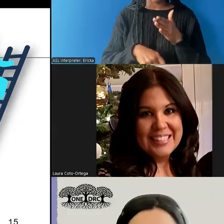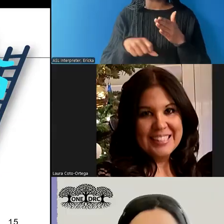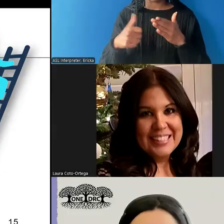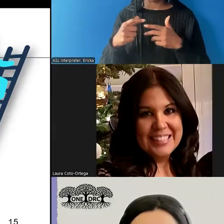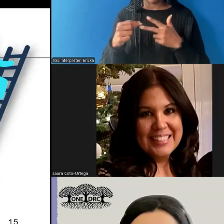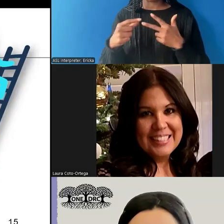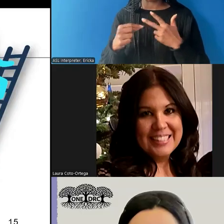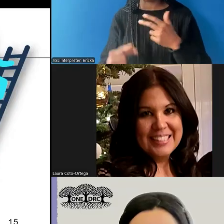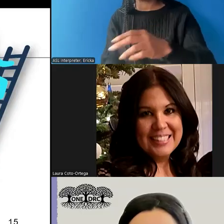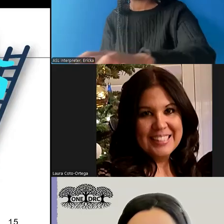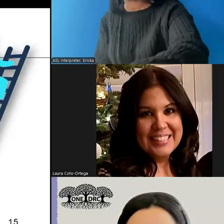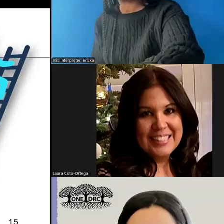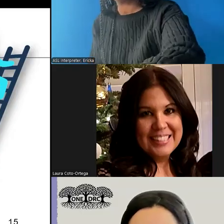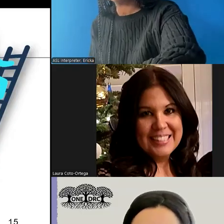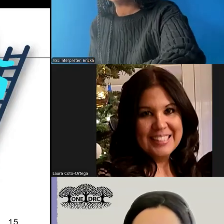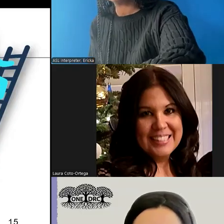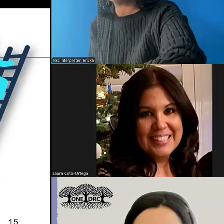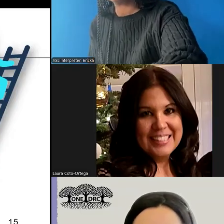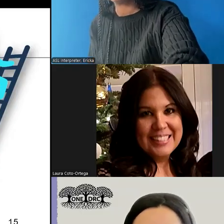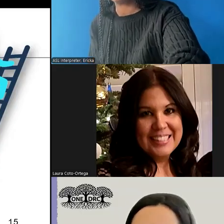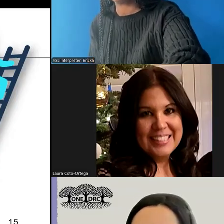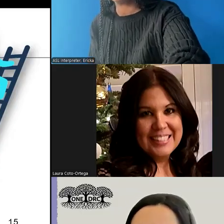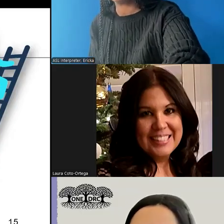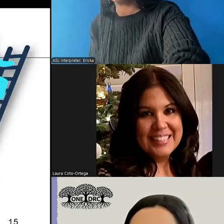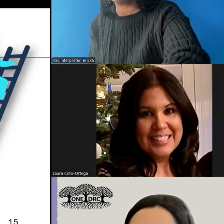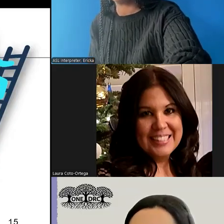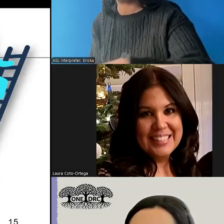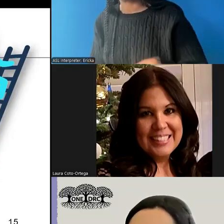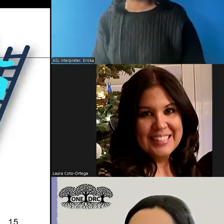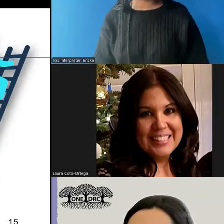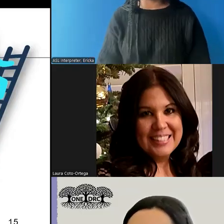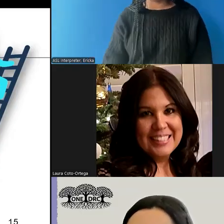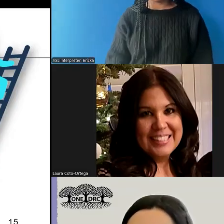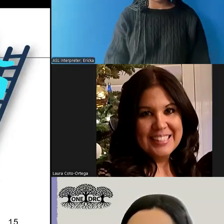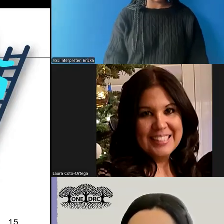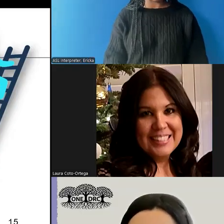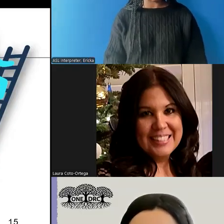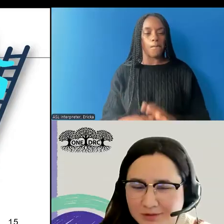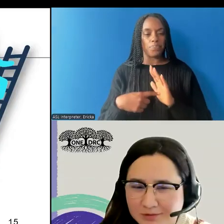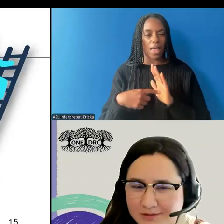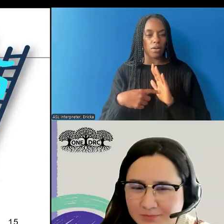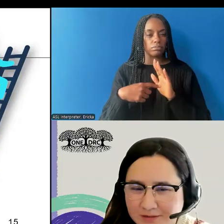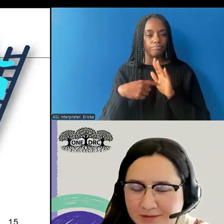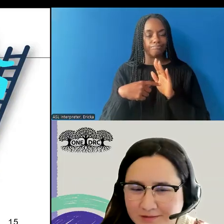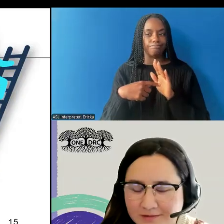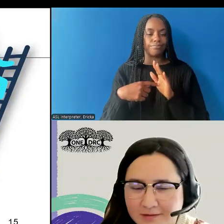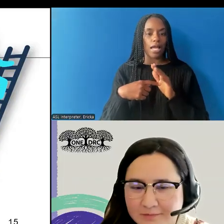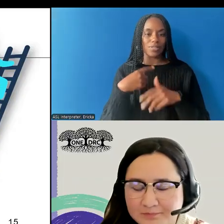And this basically am going to and I'm going to provide an example to better explain it.